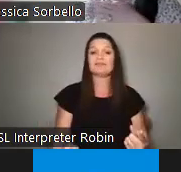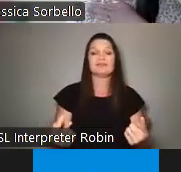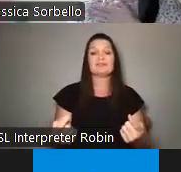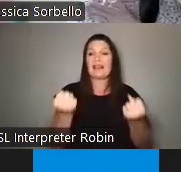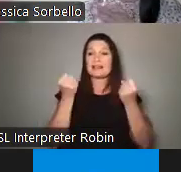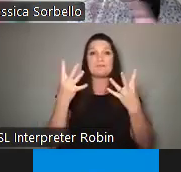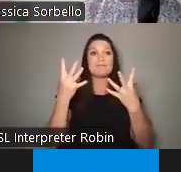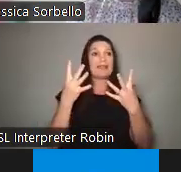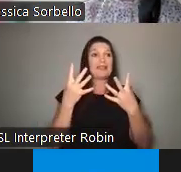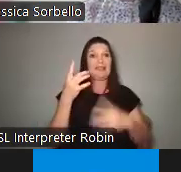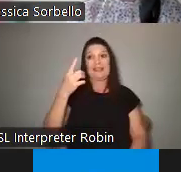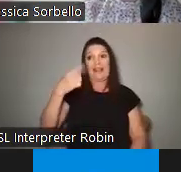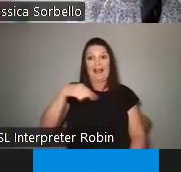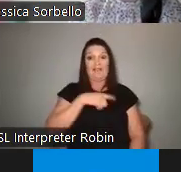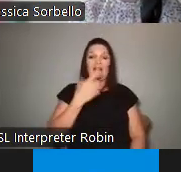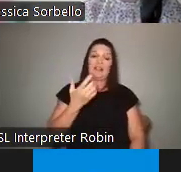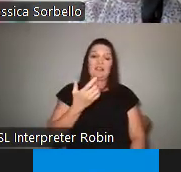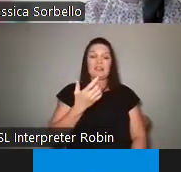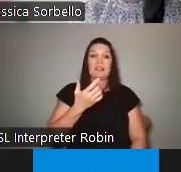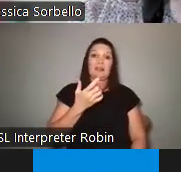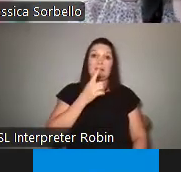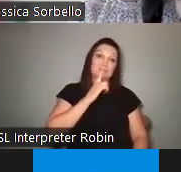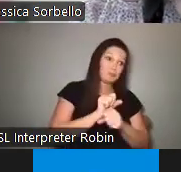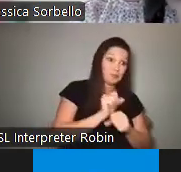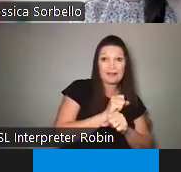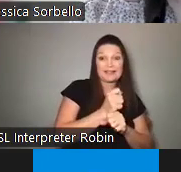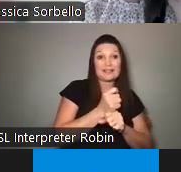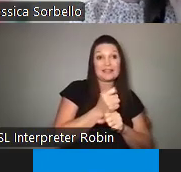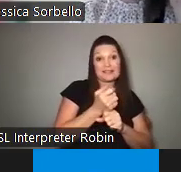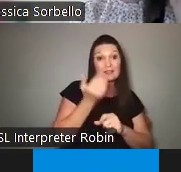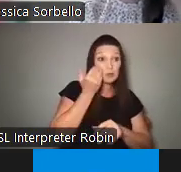not getting resources to folks that we thought needed them.